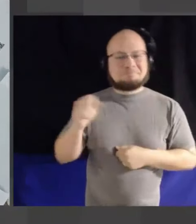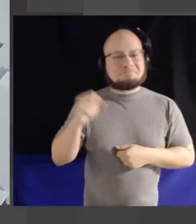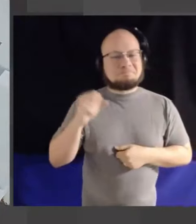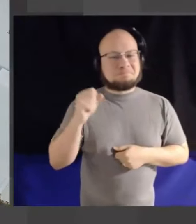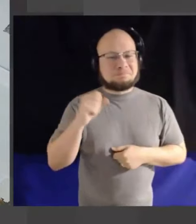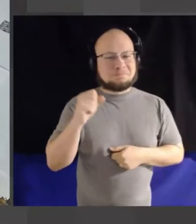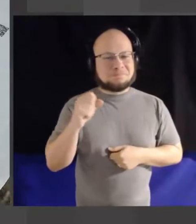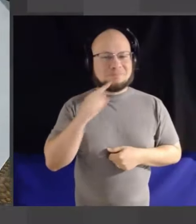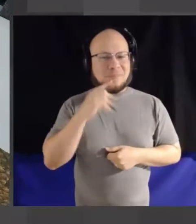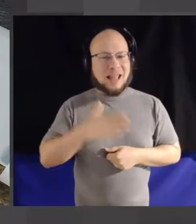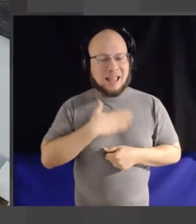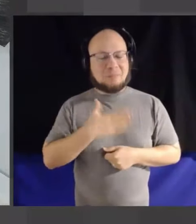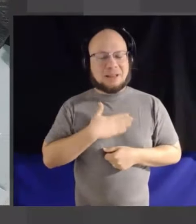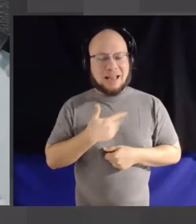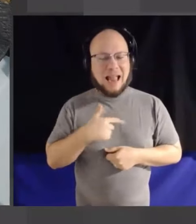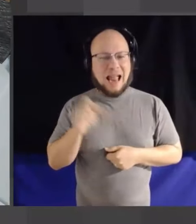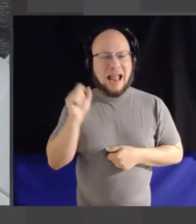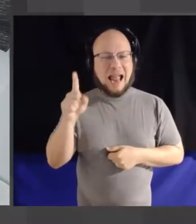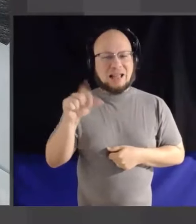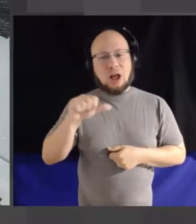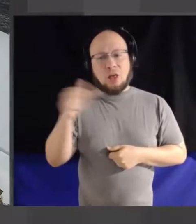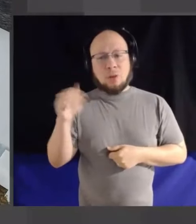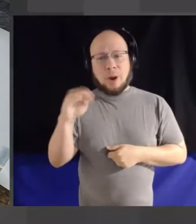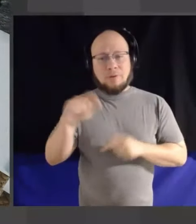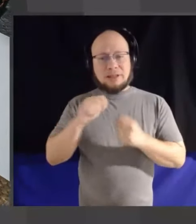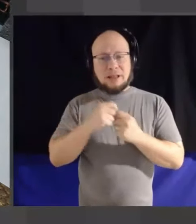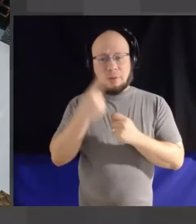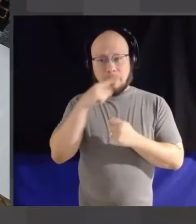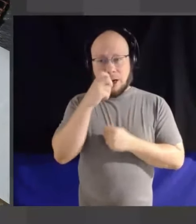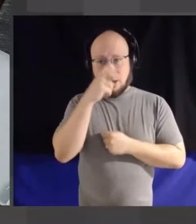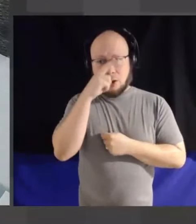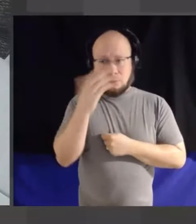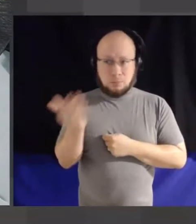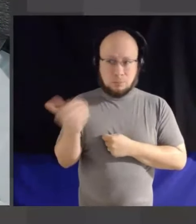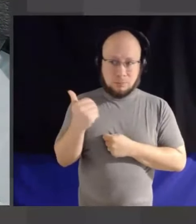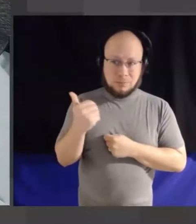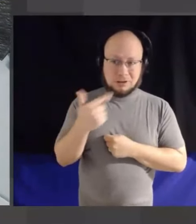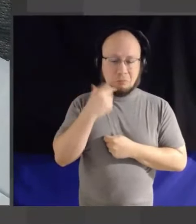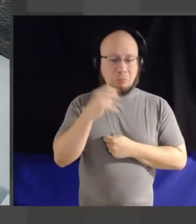I SEE A GOAT RIGHT THERE. WE WERE SO HAPPY.